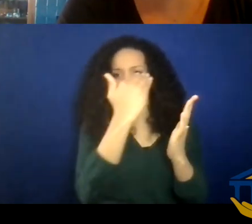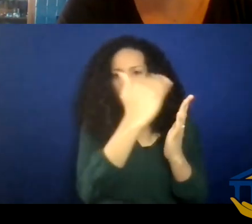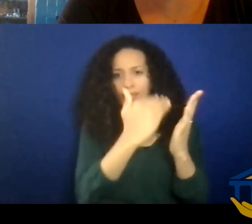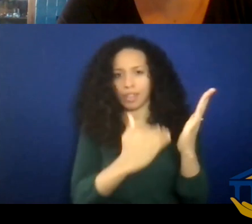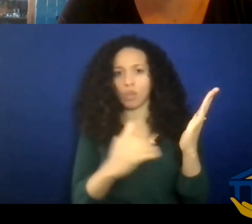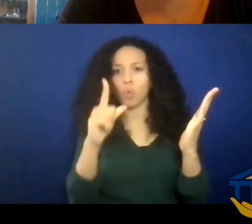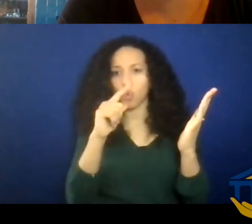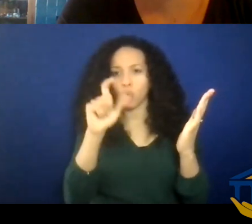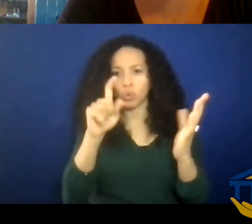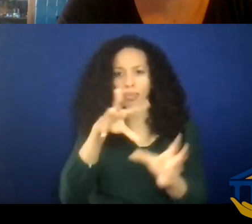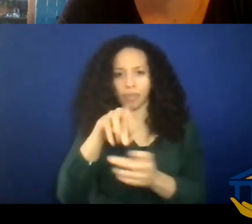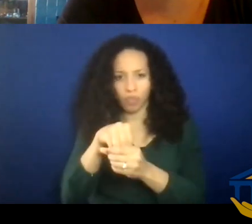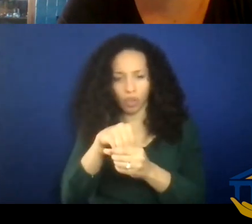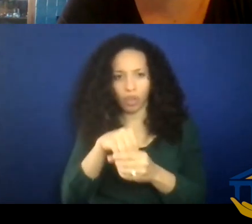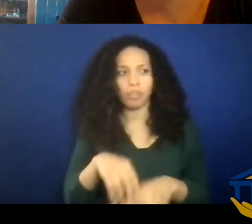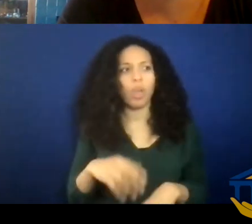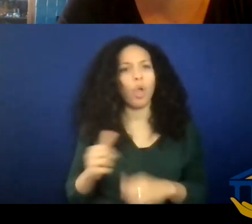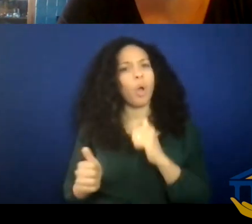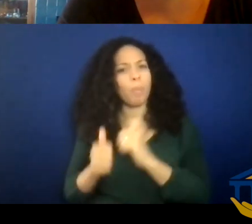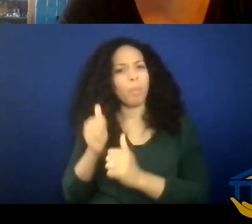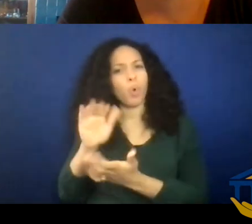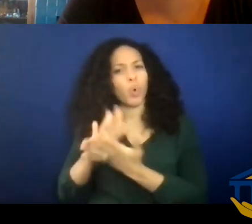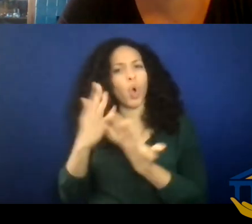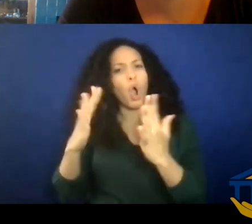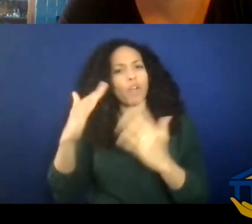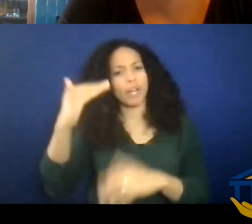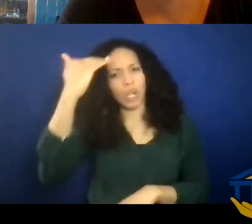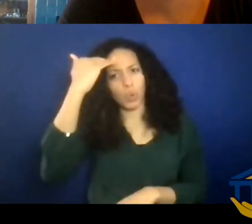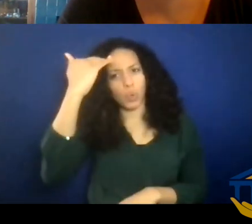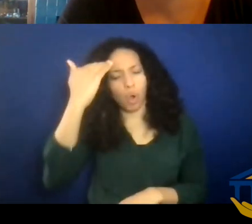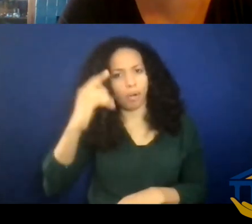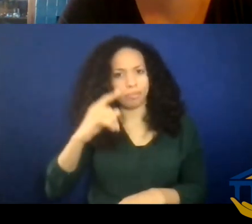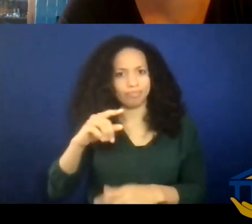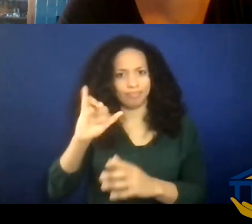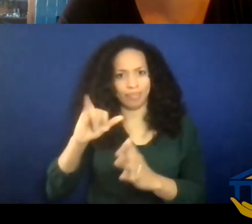will know of this obligation. If they don't have someone there that they're supposed to,